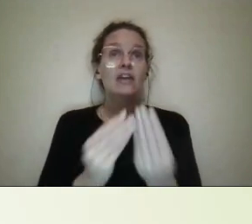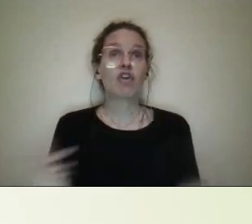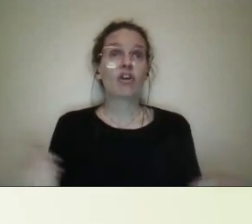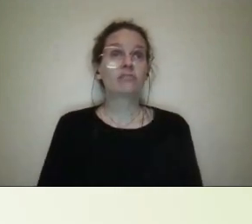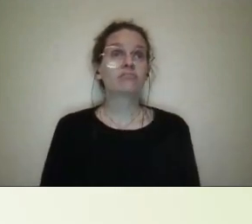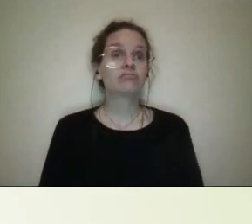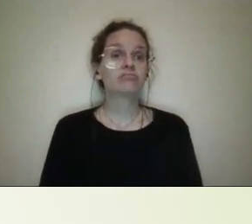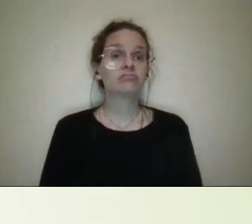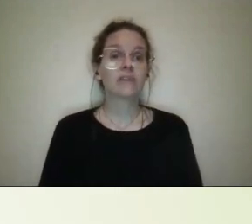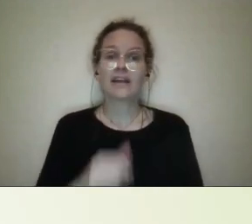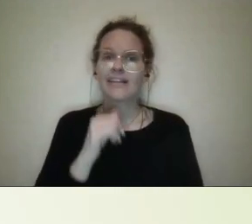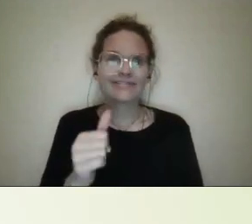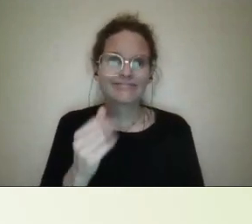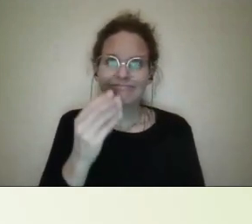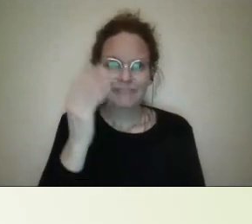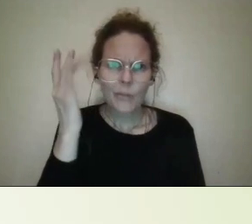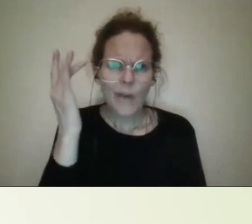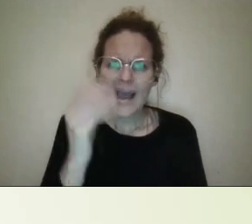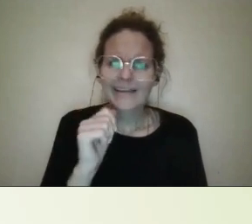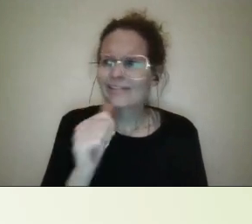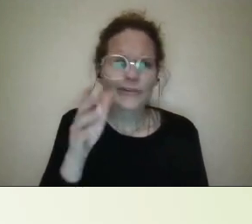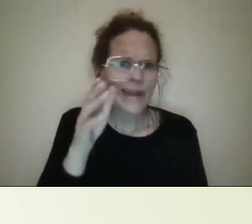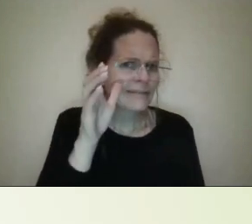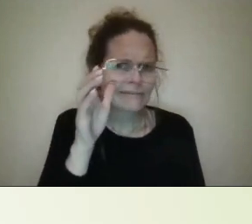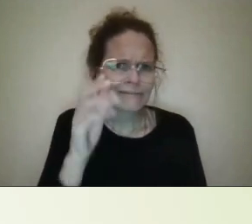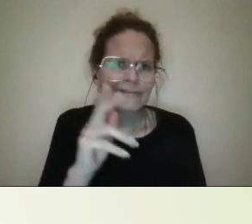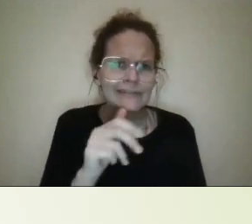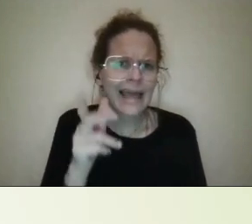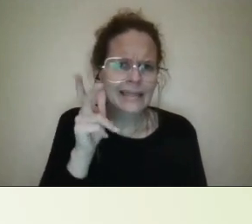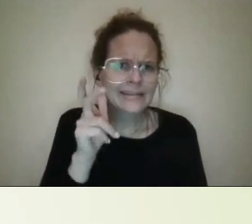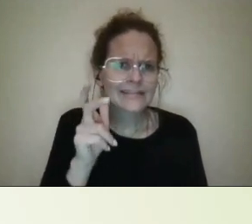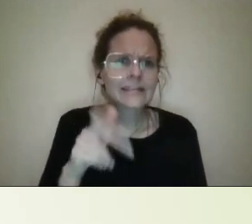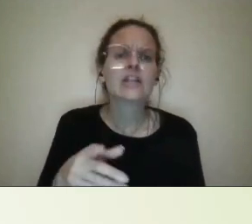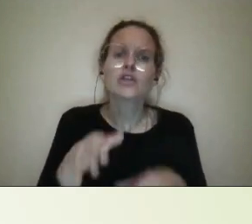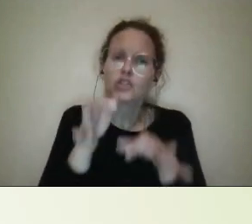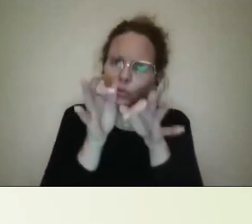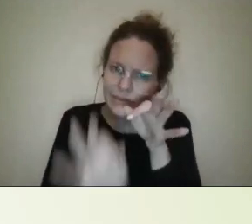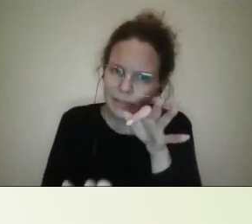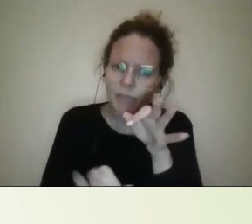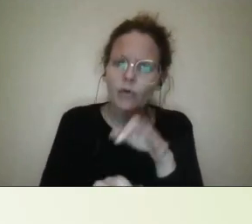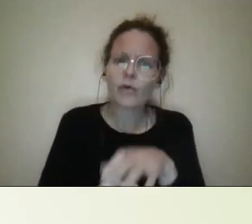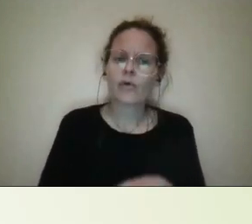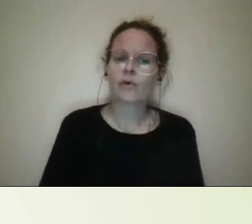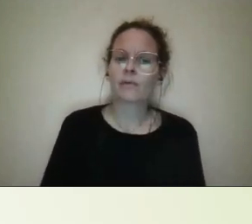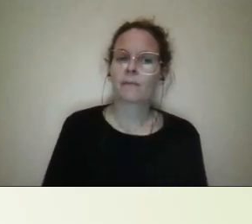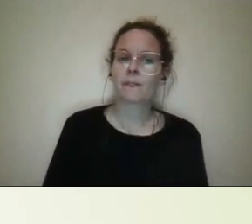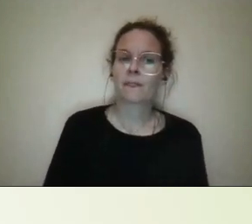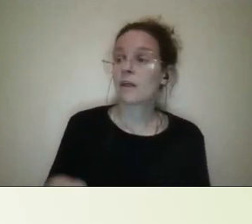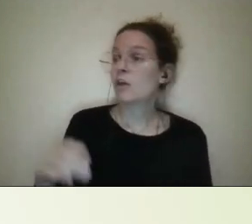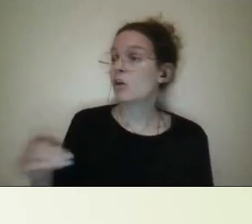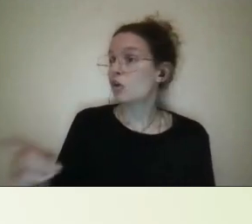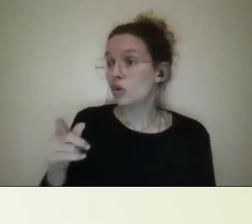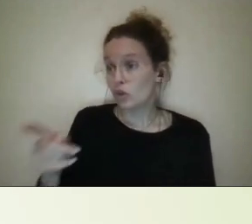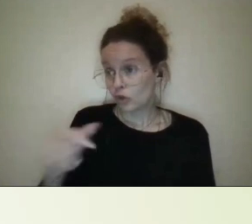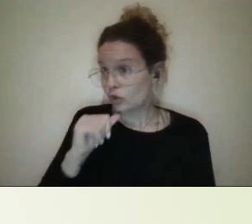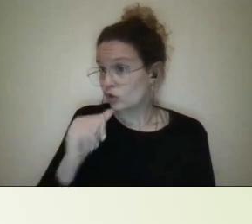why. So you want to keep it less. "Because you didn't follow directions, you lost your iPad."